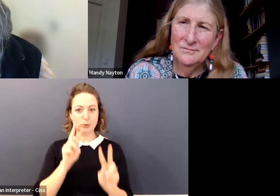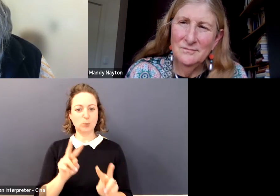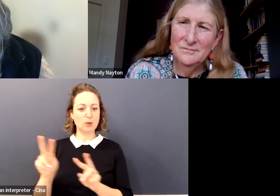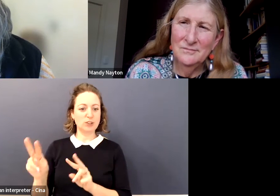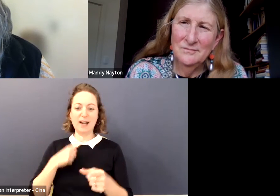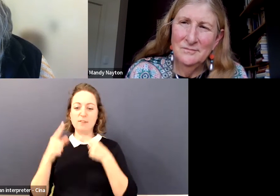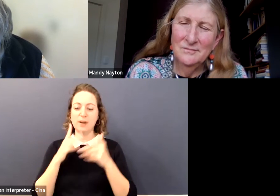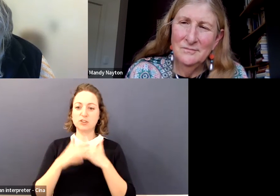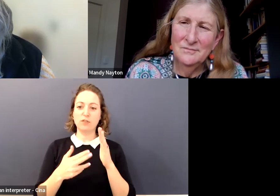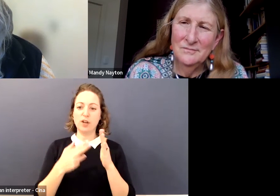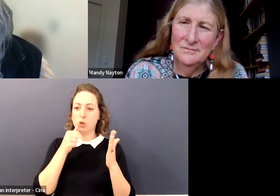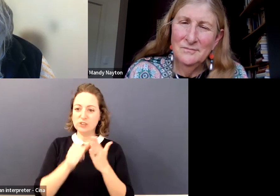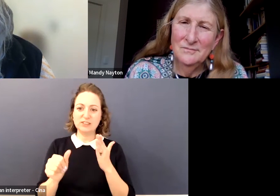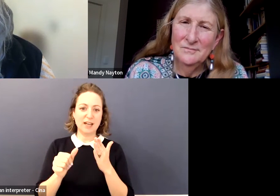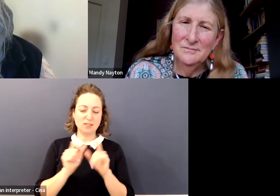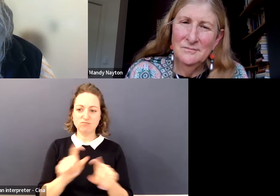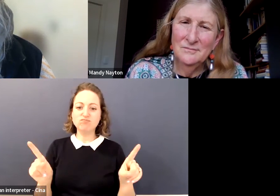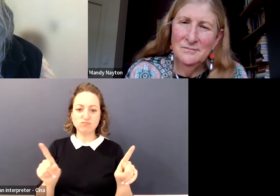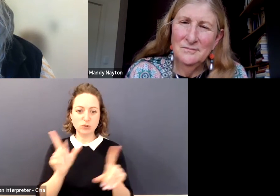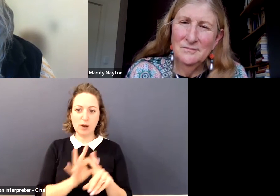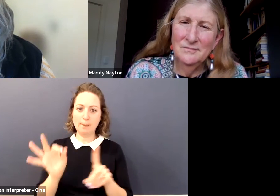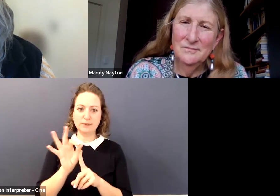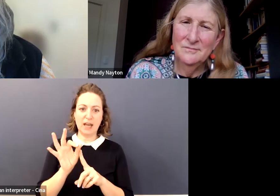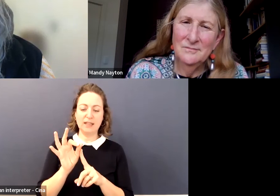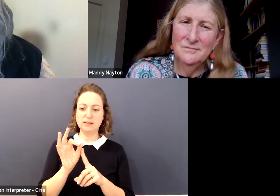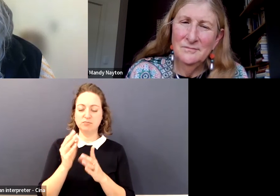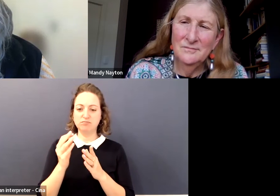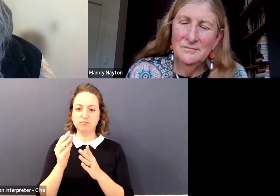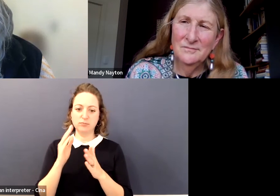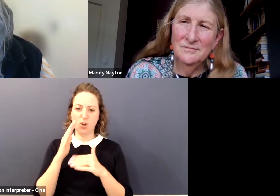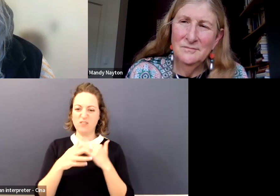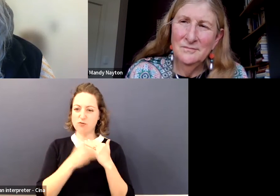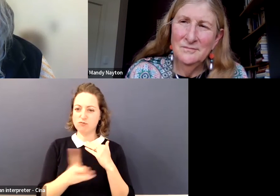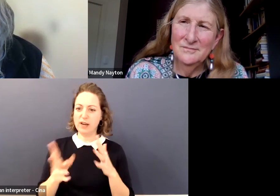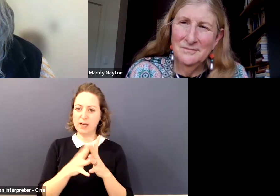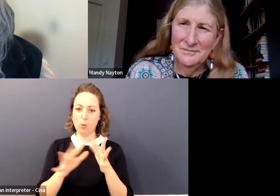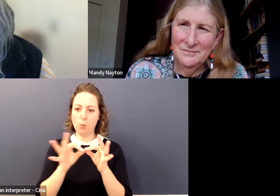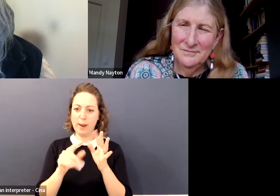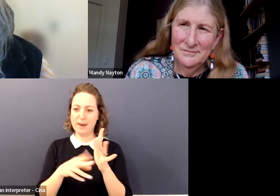newsletter to be kept up to date with our regular webinars that we host at this moment around